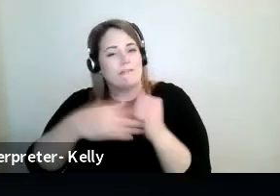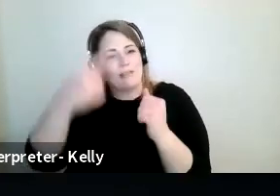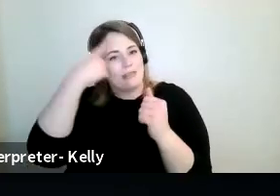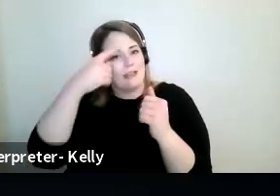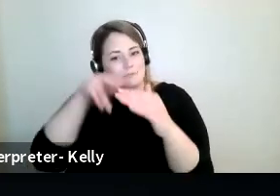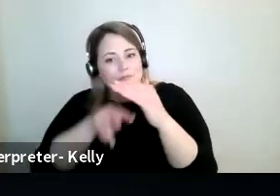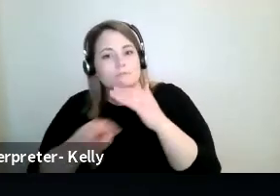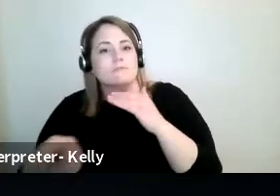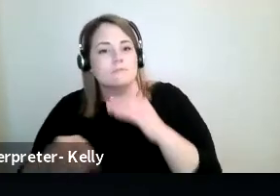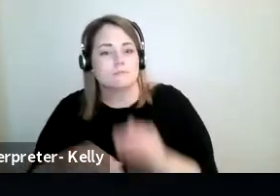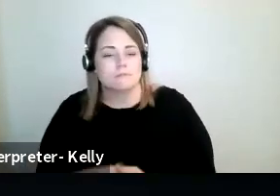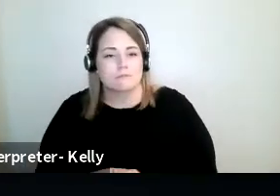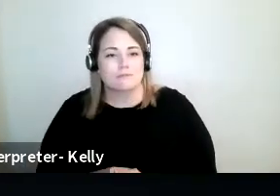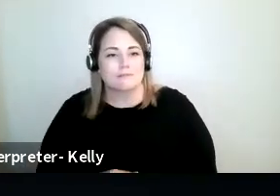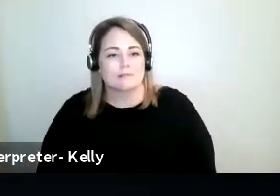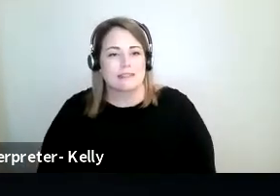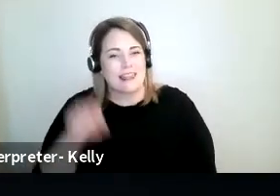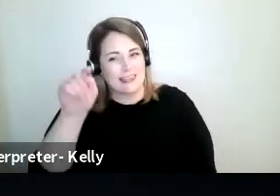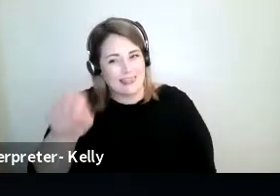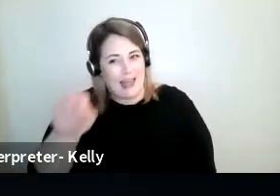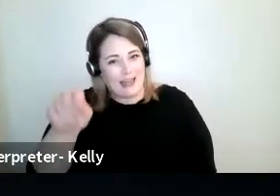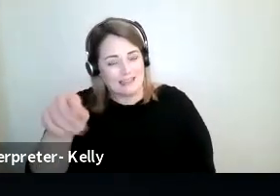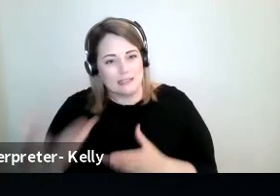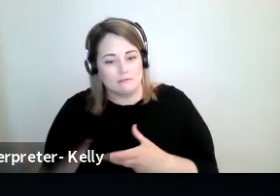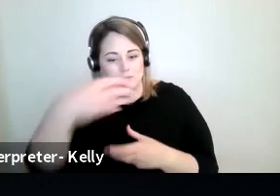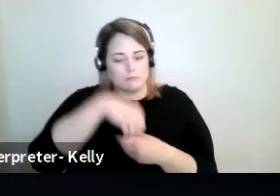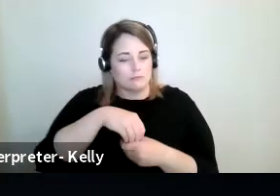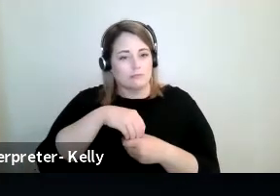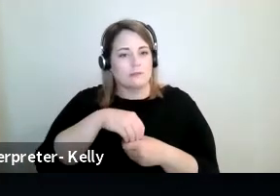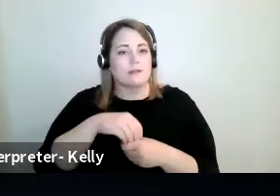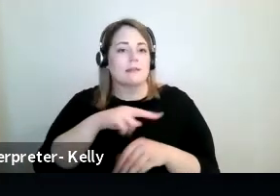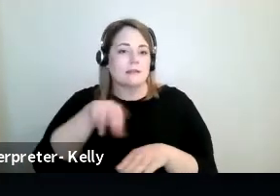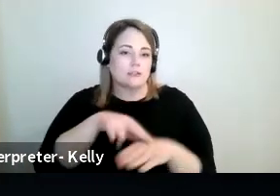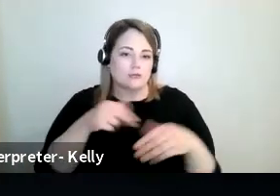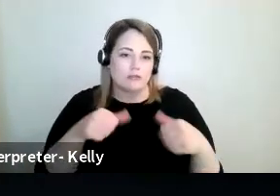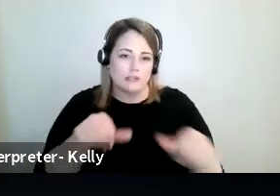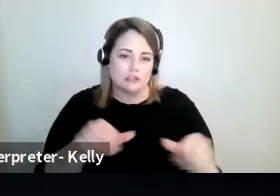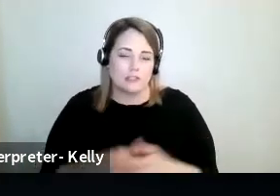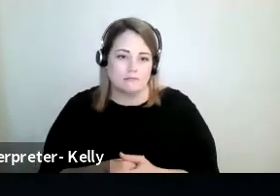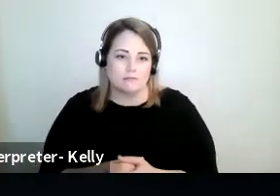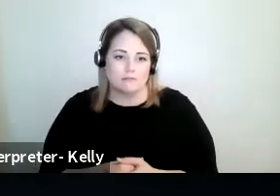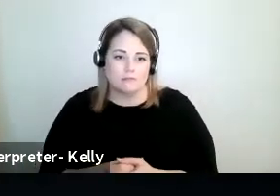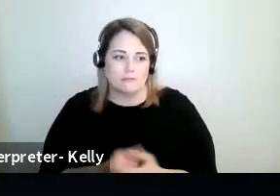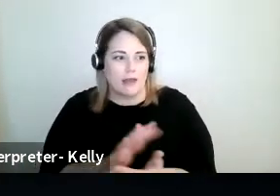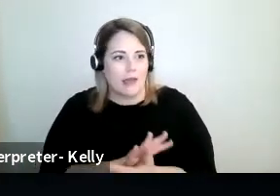Because that's what needs to be built into the national strategy, is how could education be